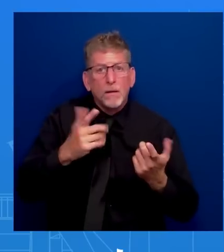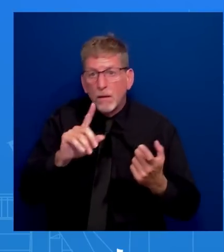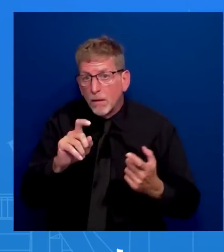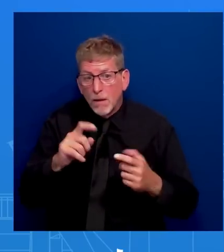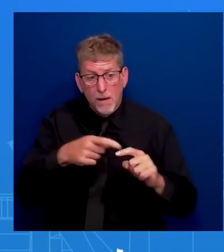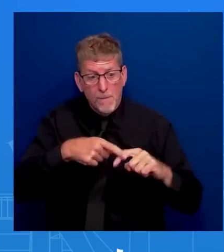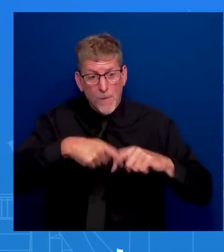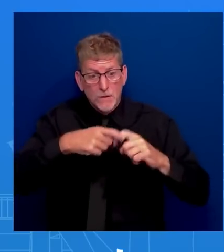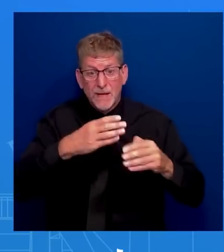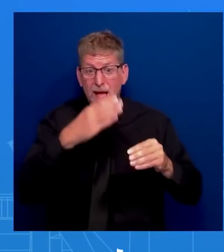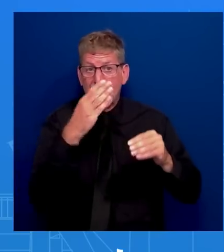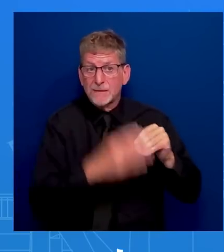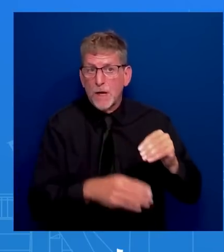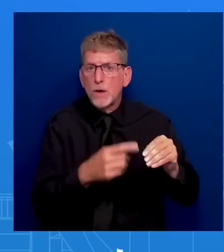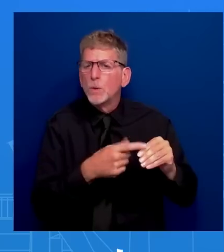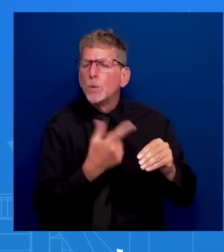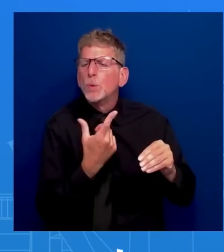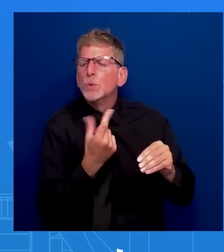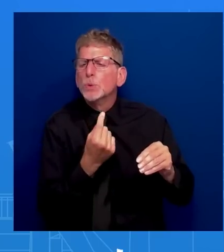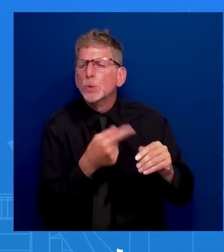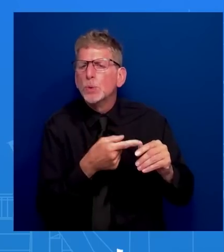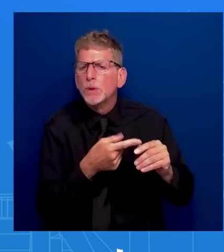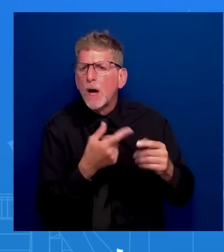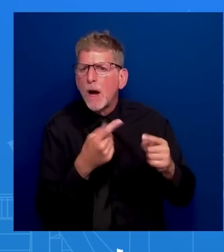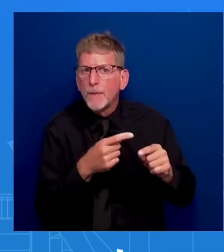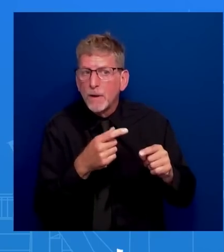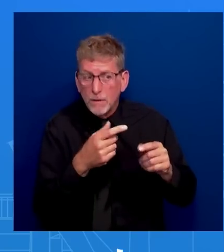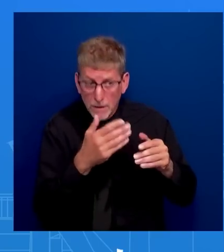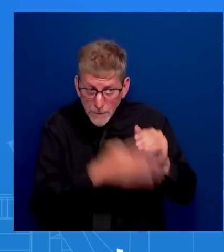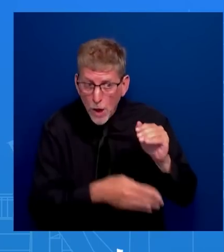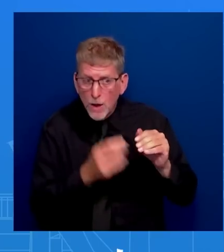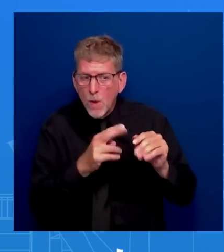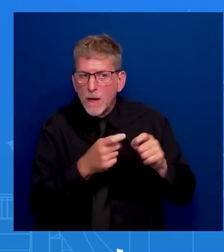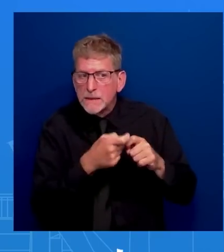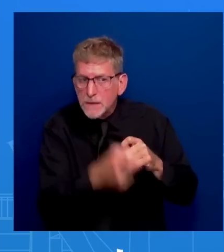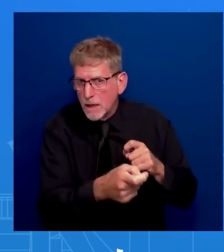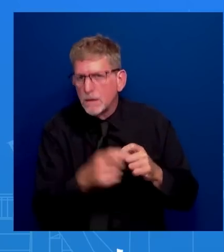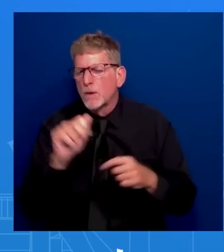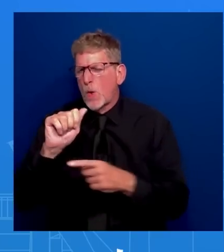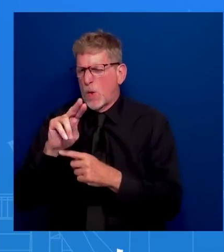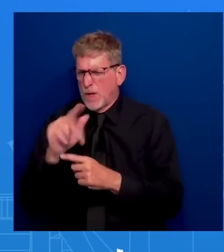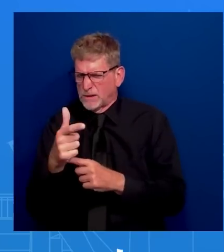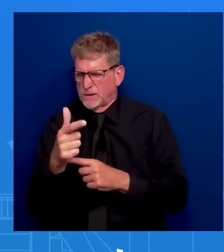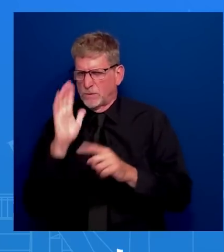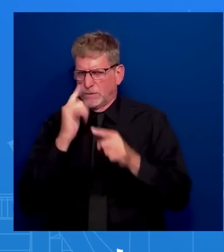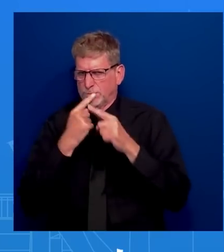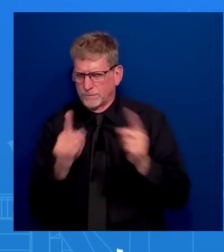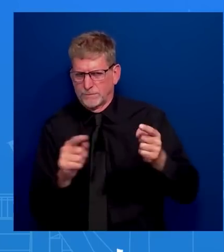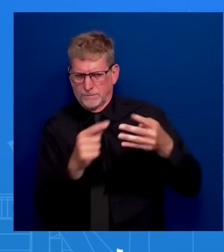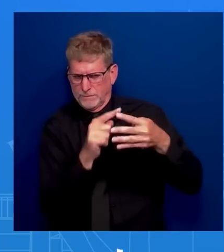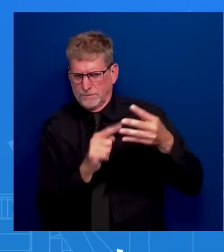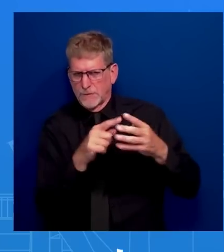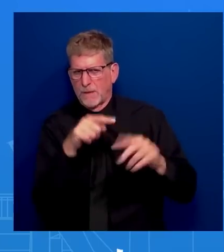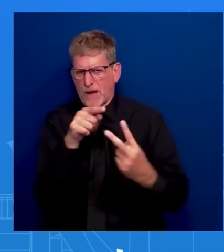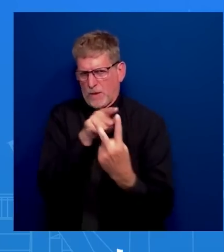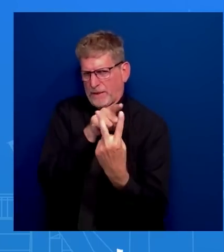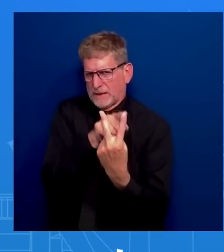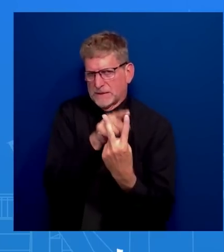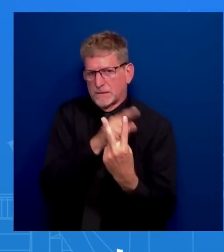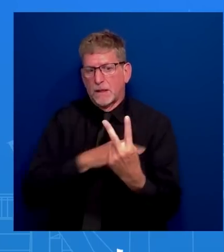look, I just said the President understands firsthand the burden -- the burden that student loan has on families, it puts on families.